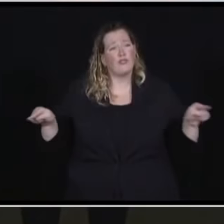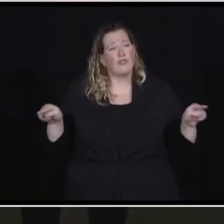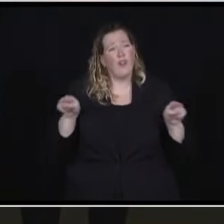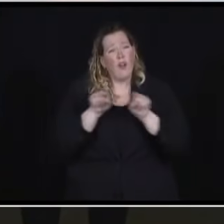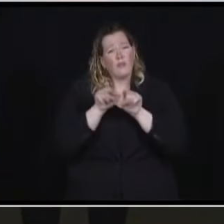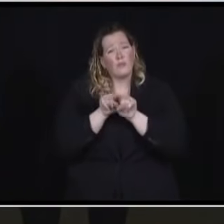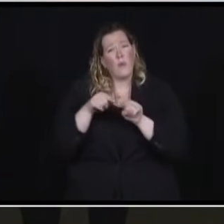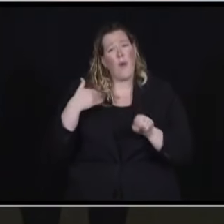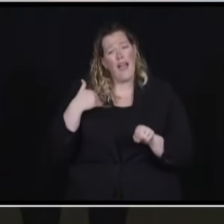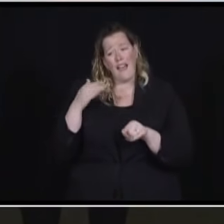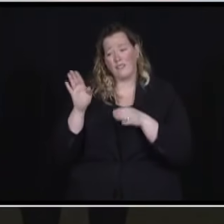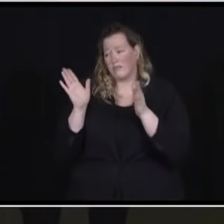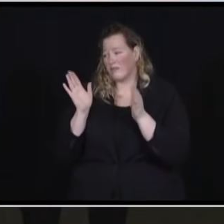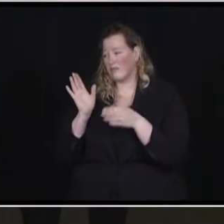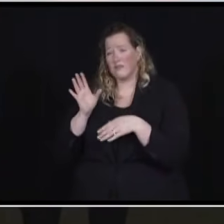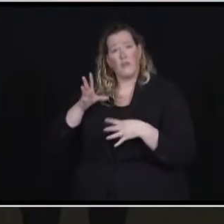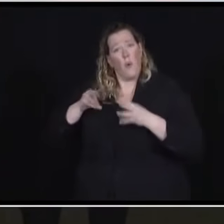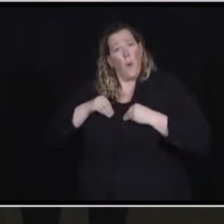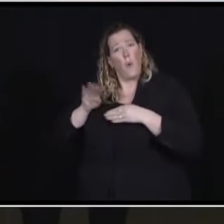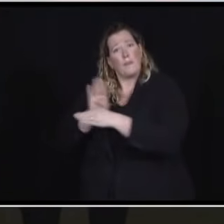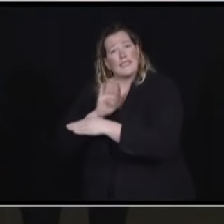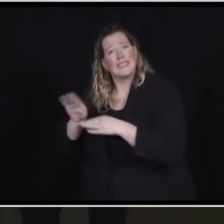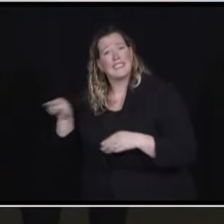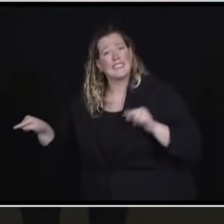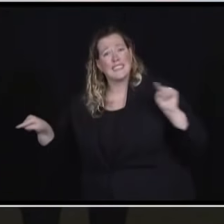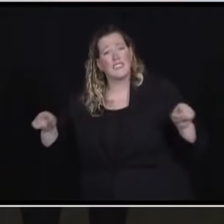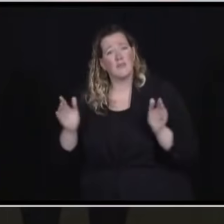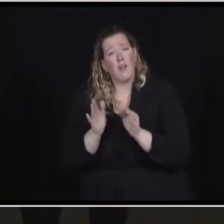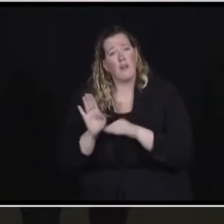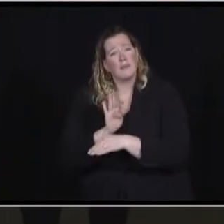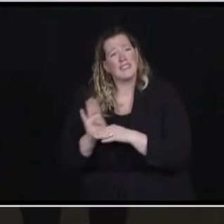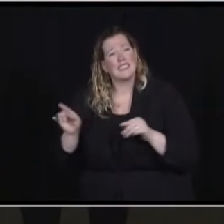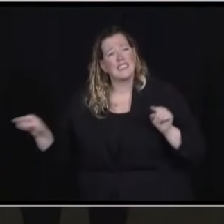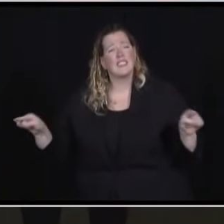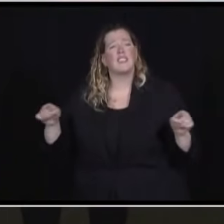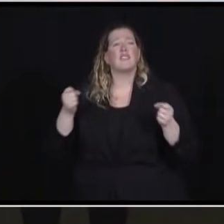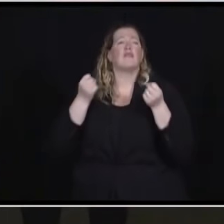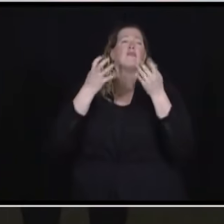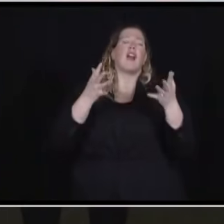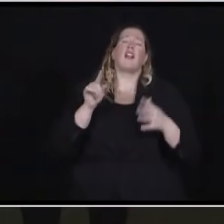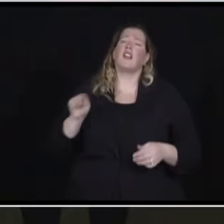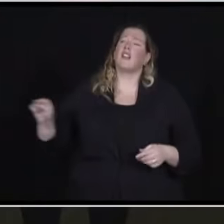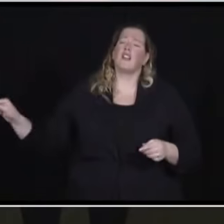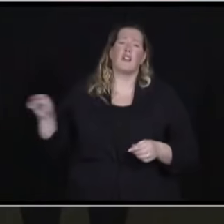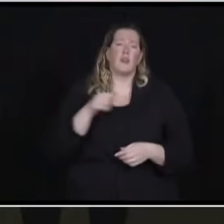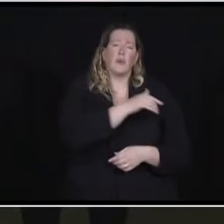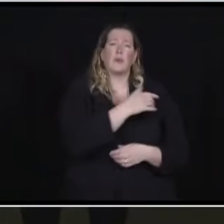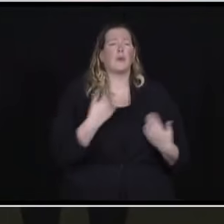These are small business owners on my street that are struggling. And streets all around the neighbourhood, that